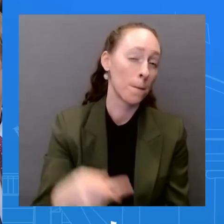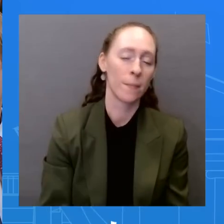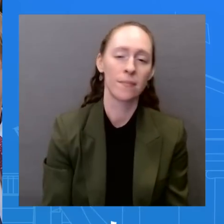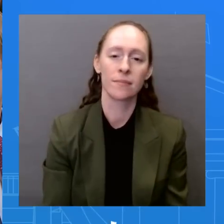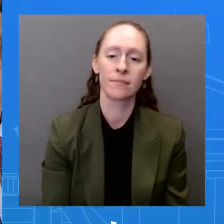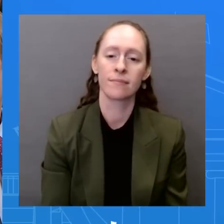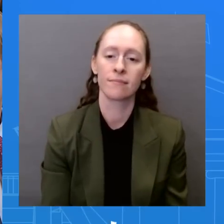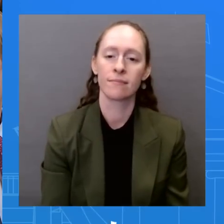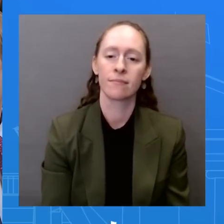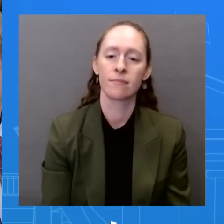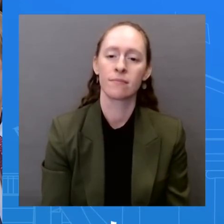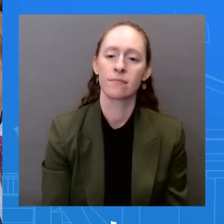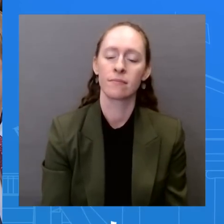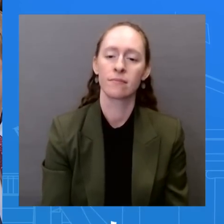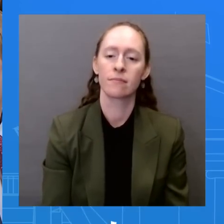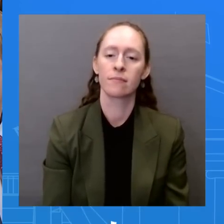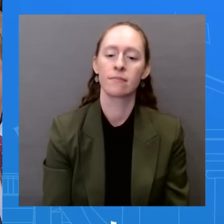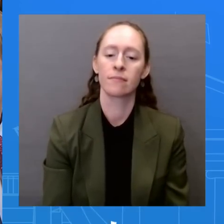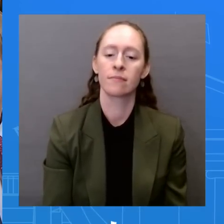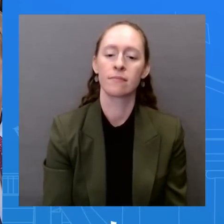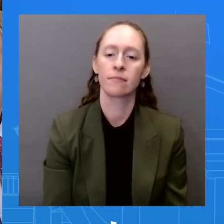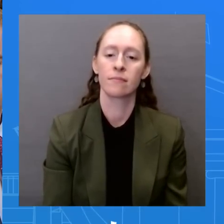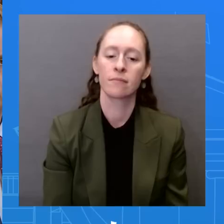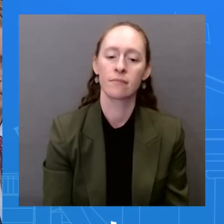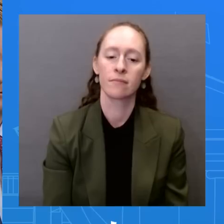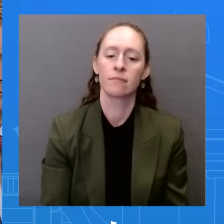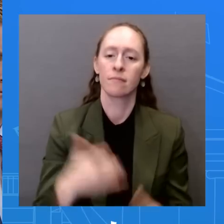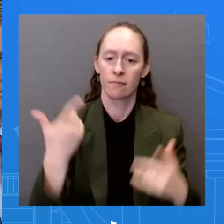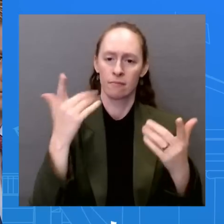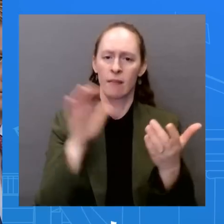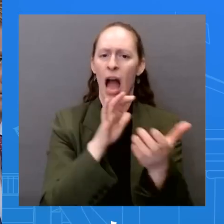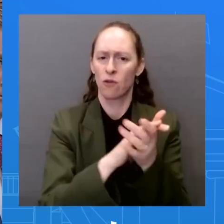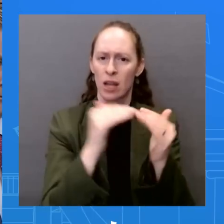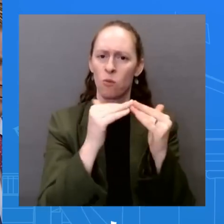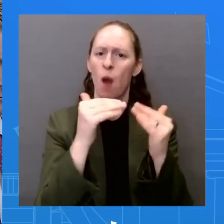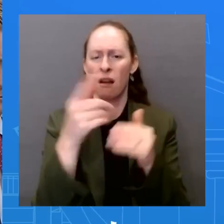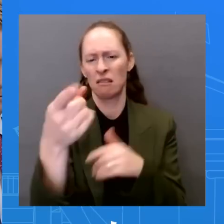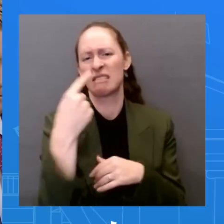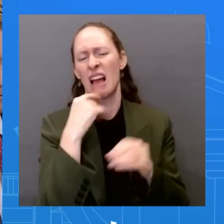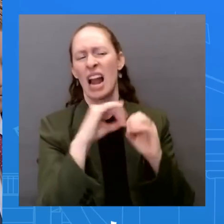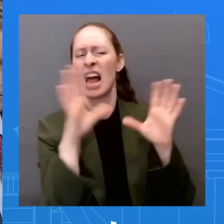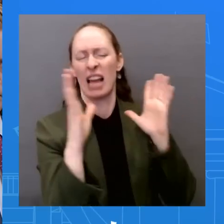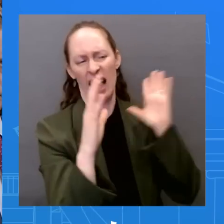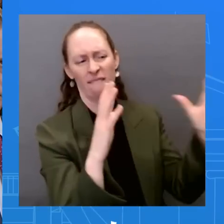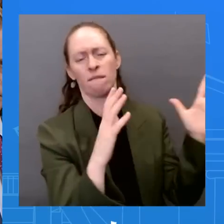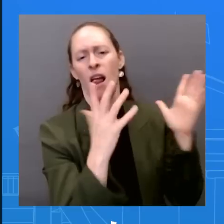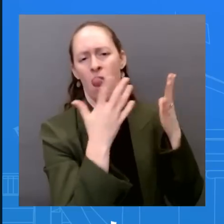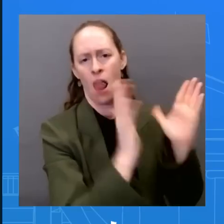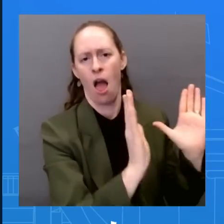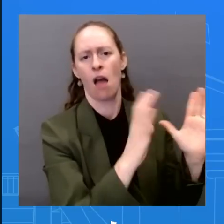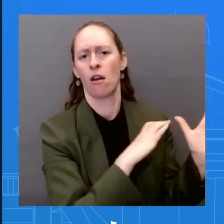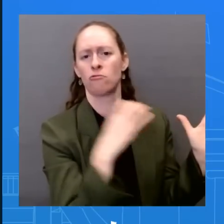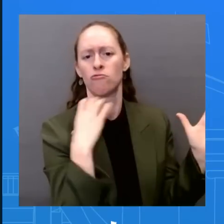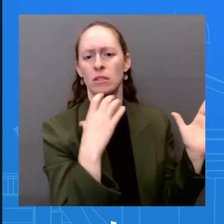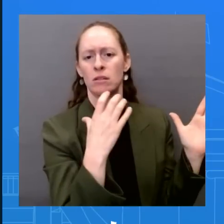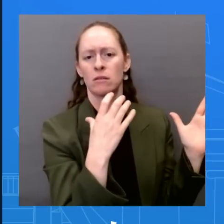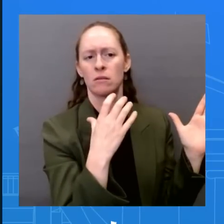You said you'd leave it up to leadership. Is there a reason that you wouldn't want it as part of the continuing resolution? Ms. Jean-Pierre: Again, when it comes to the mechanism --